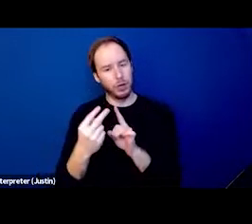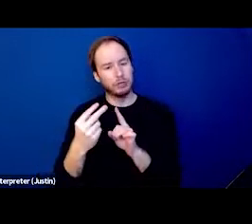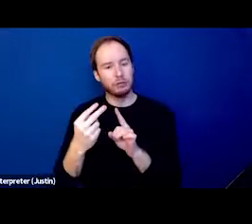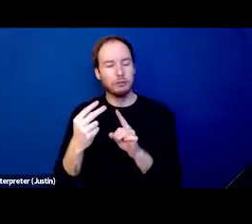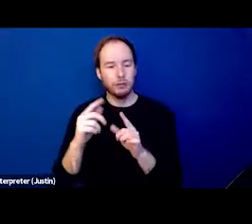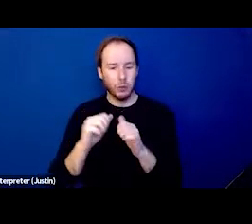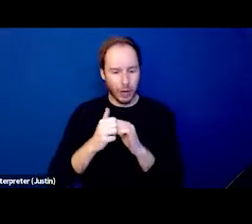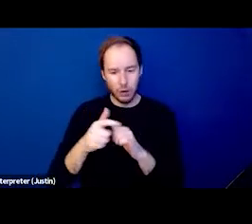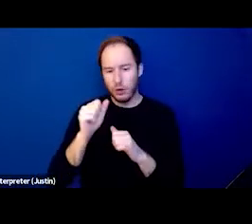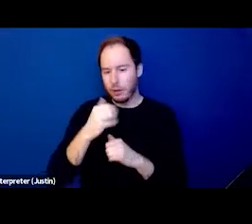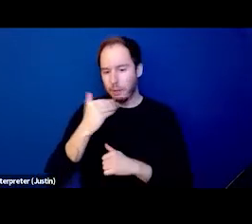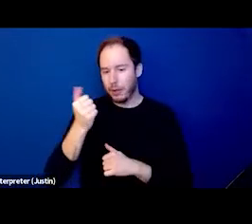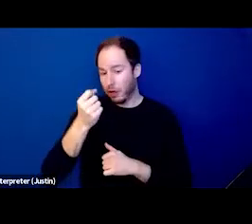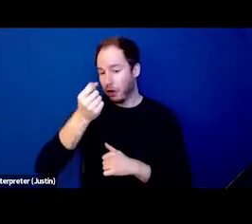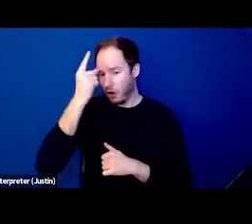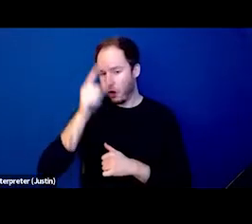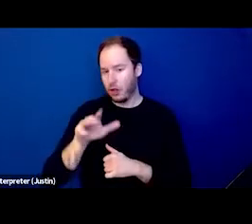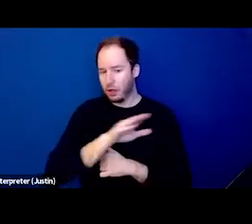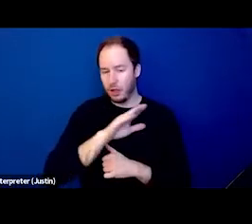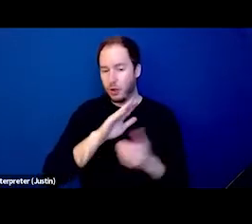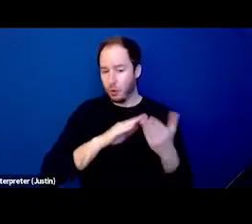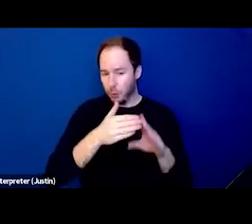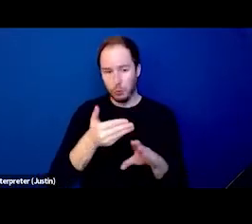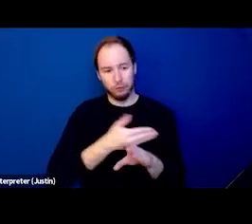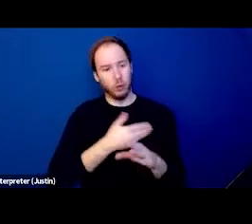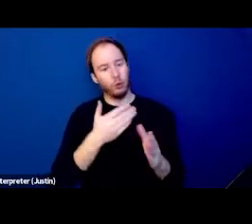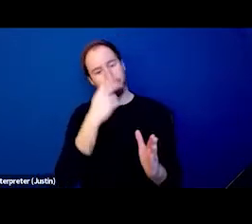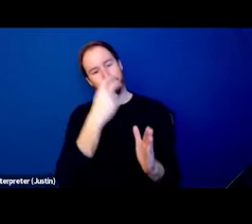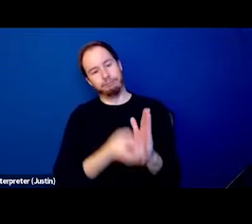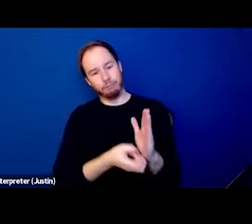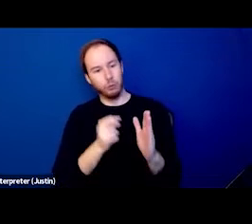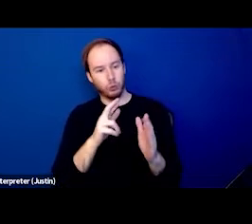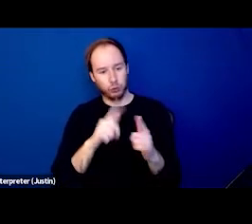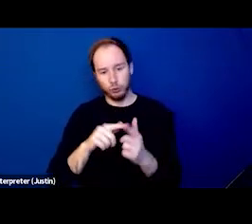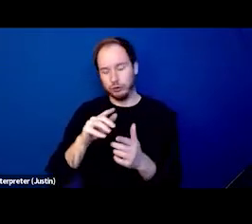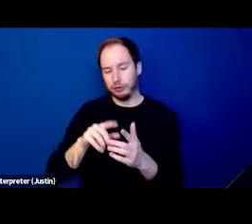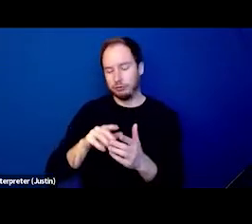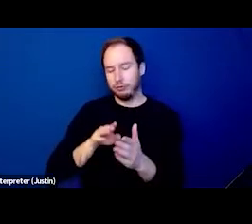and better understand native communities before you begin to incorporate or build initiative in there.